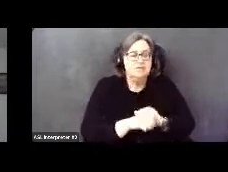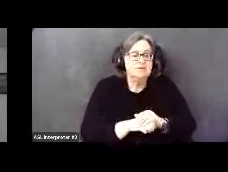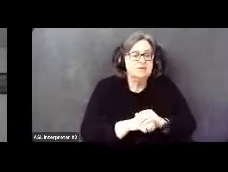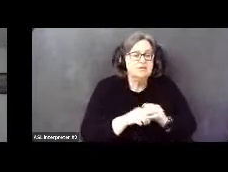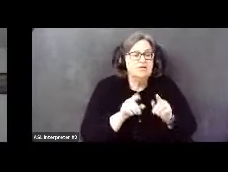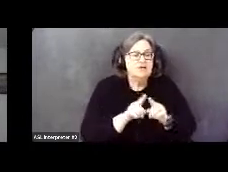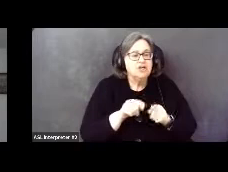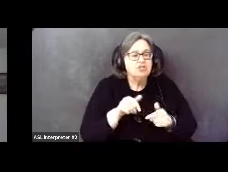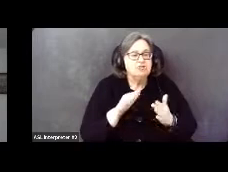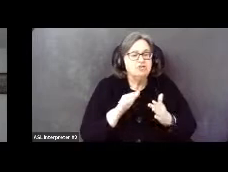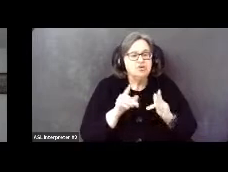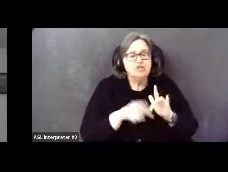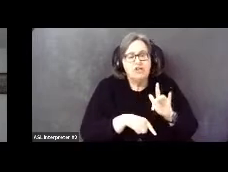your gap, you figure out where you